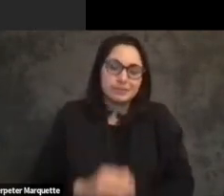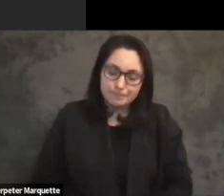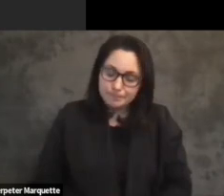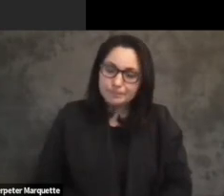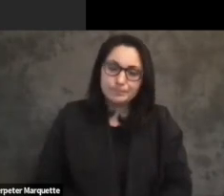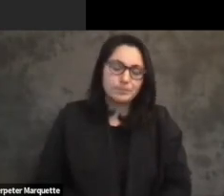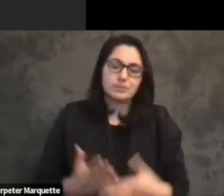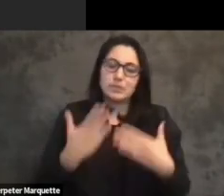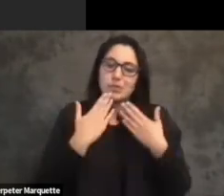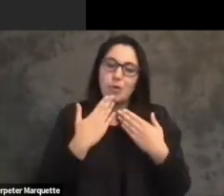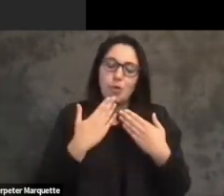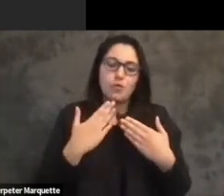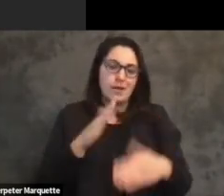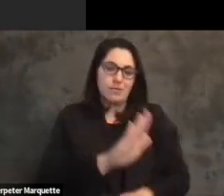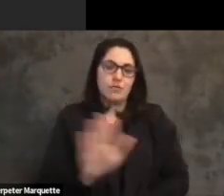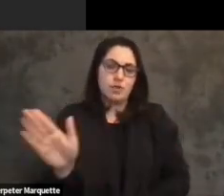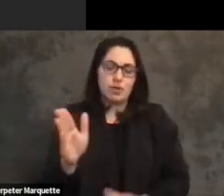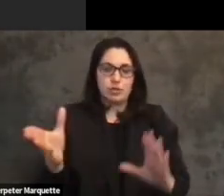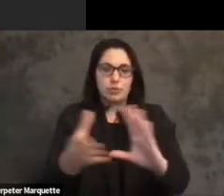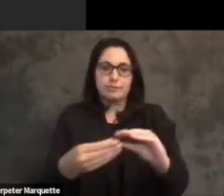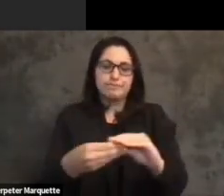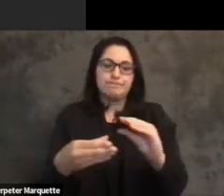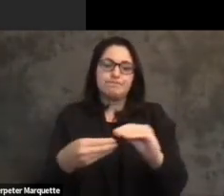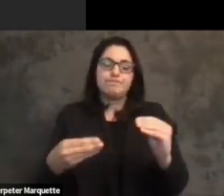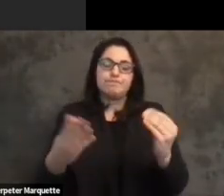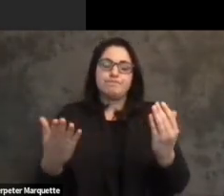go ahead. JD. Hi, thank you. Thank you so much for everyone